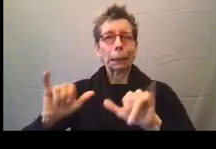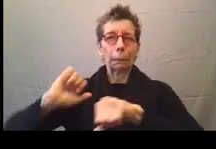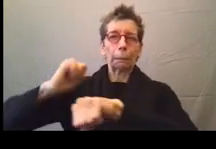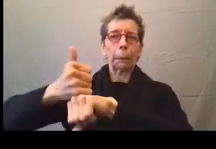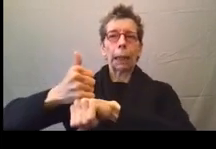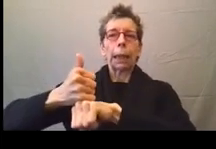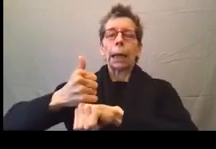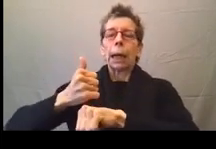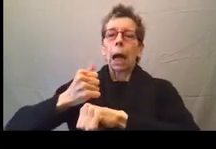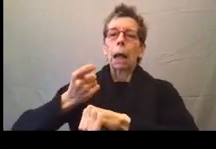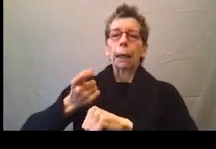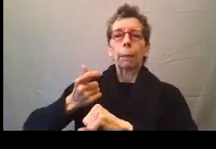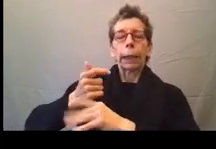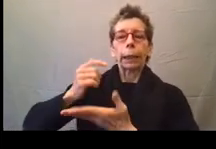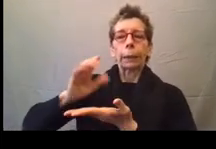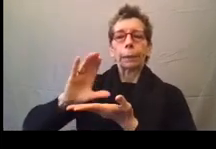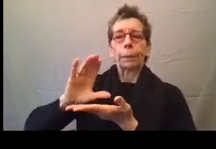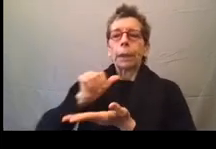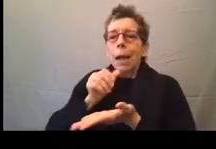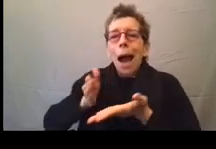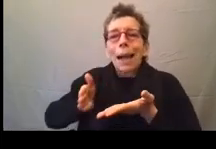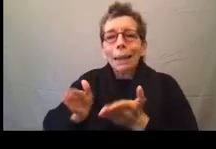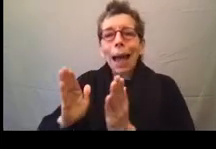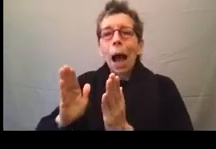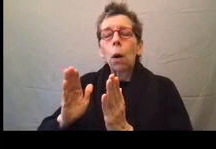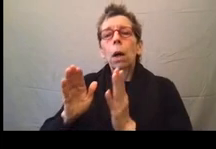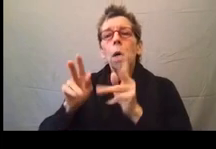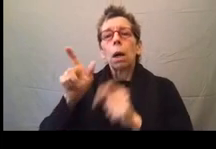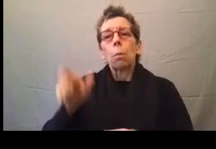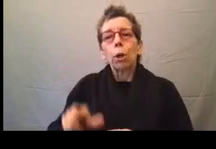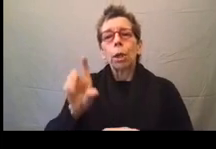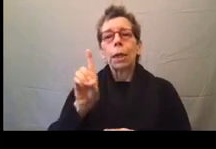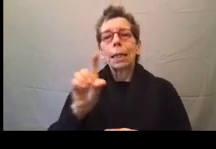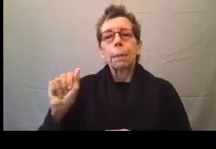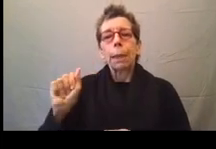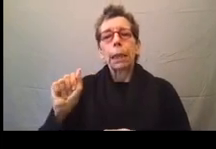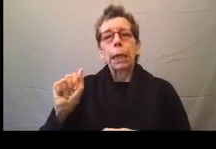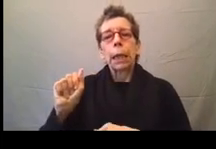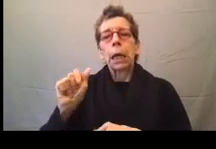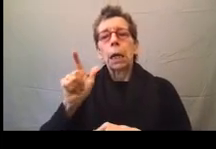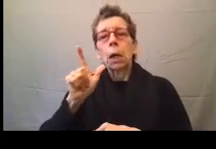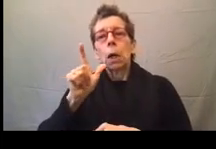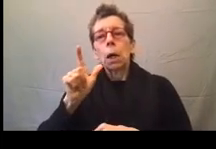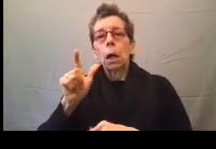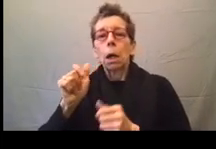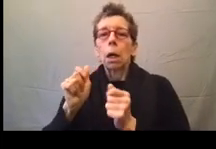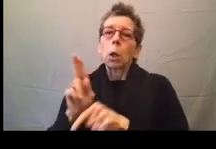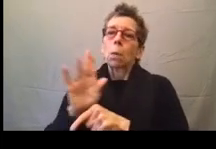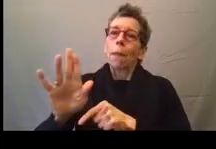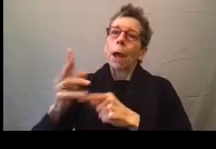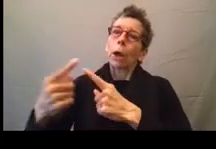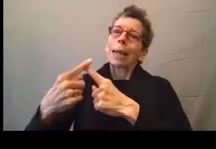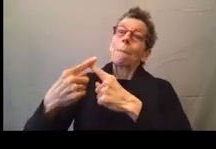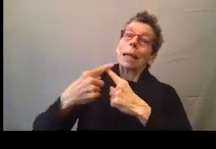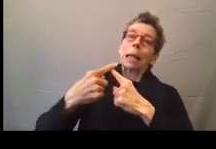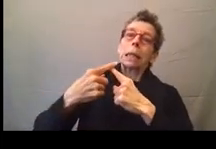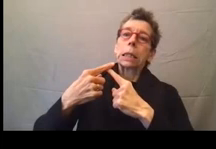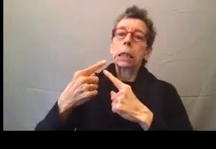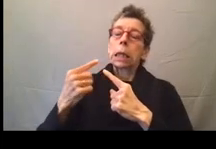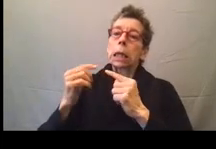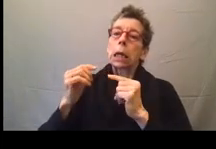to live our values of interdependence if an equitable way. And so, I hope not only with